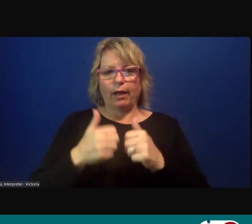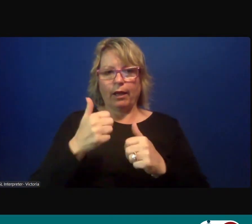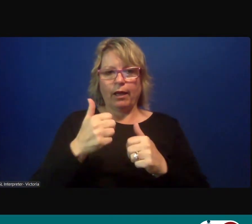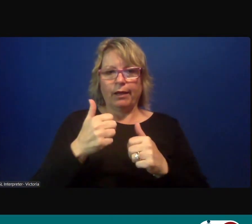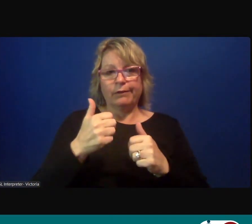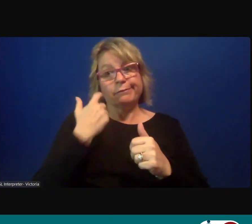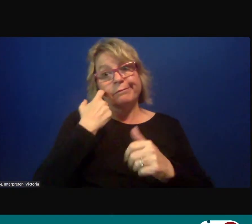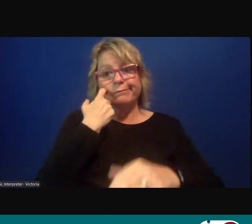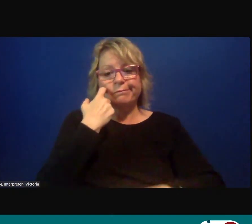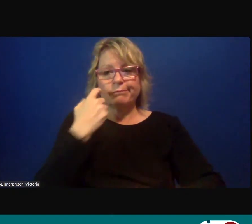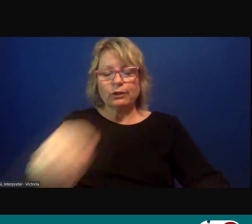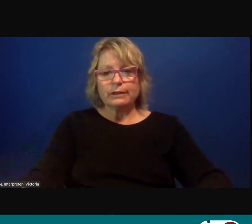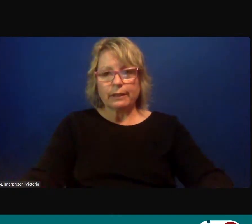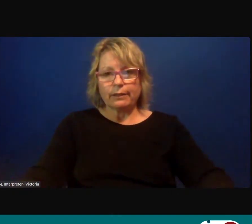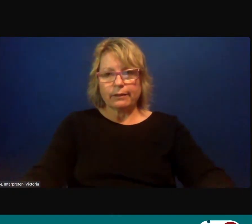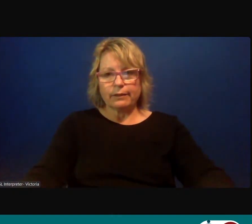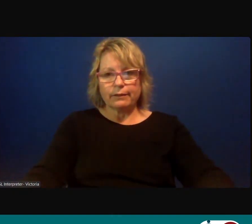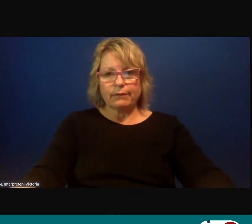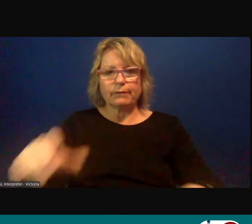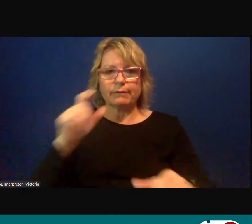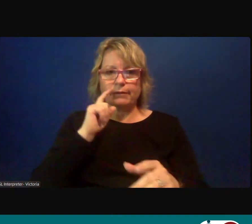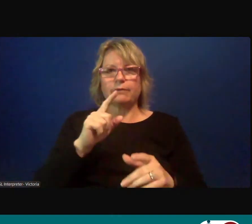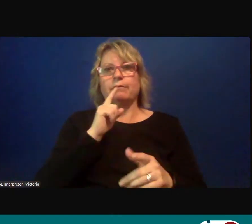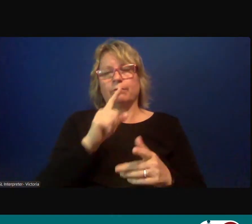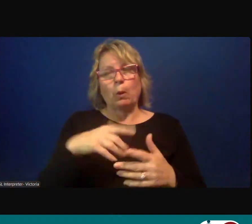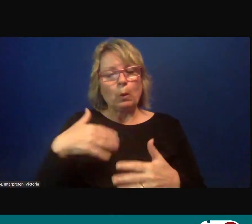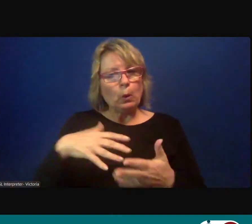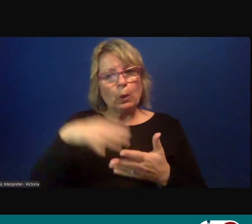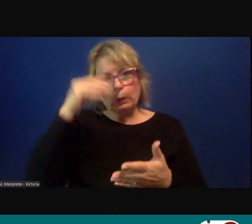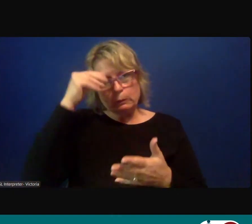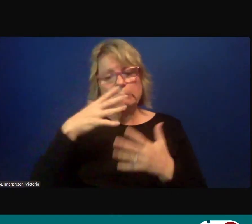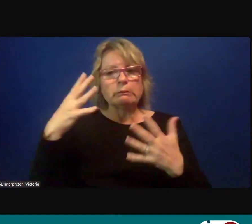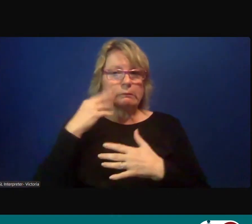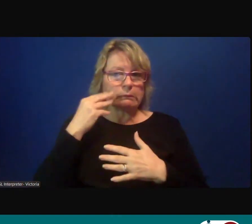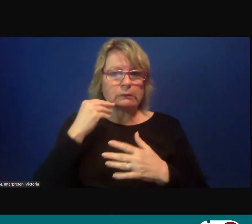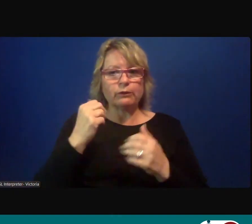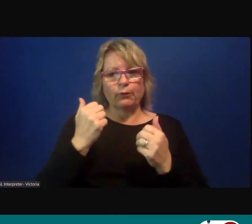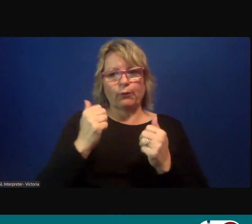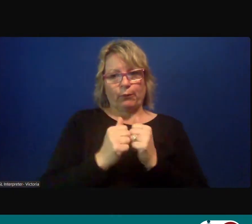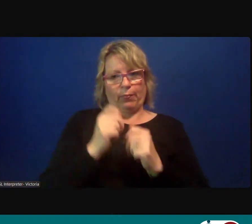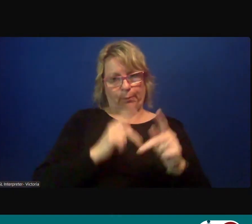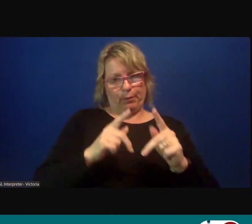I'll call them insightful experiences, with well meaning healthcare providers during some high risk